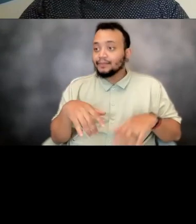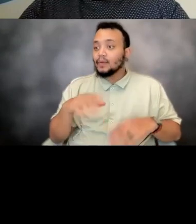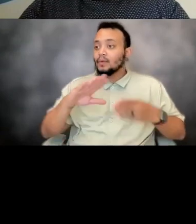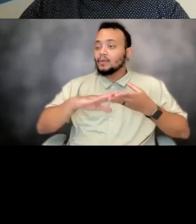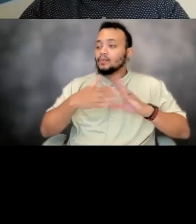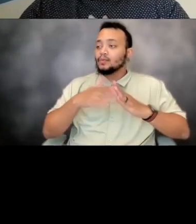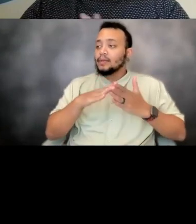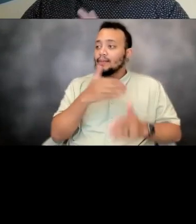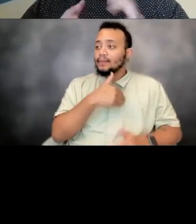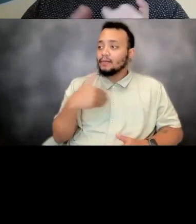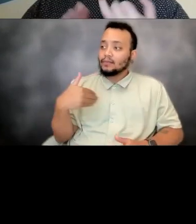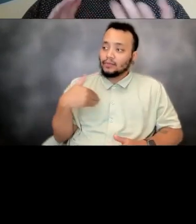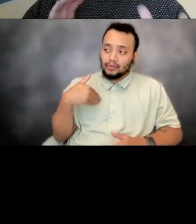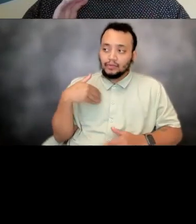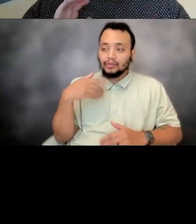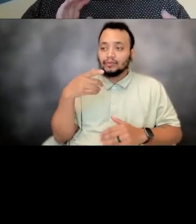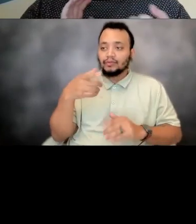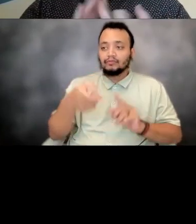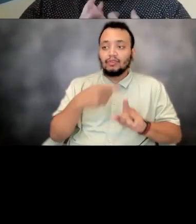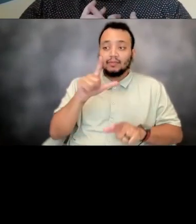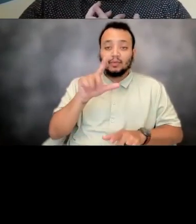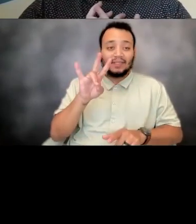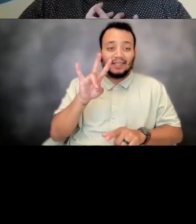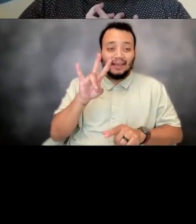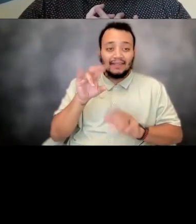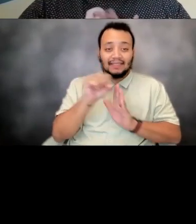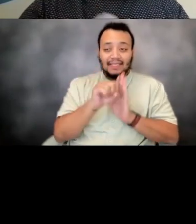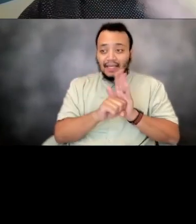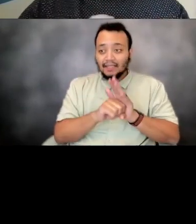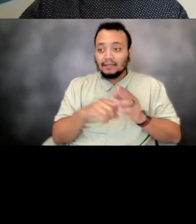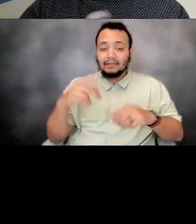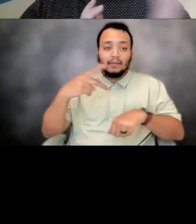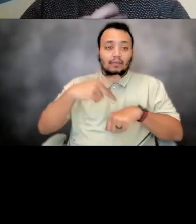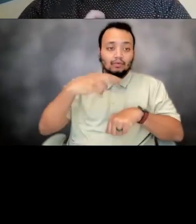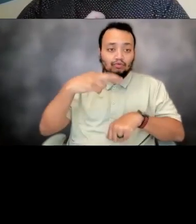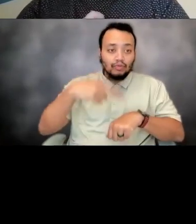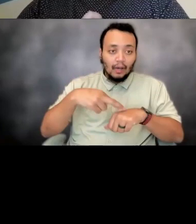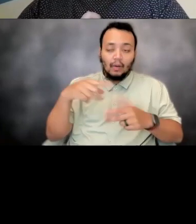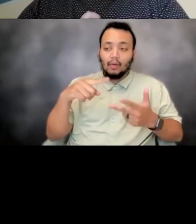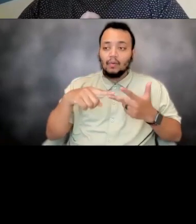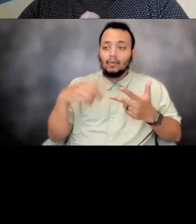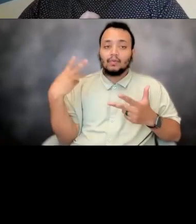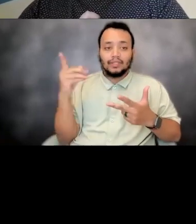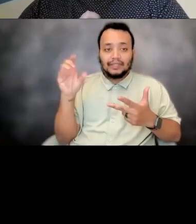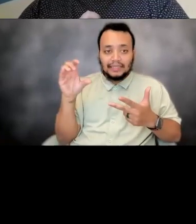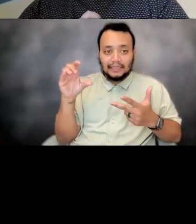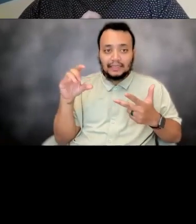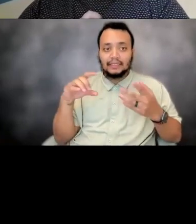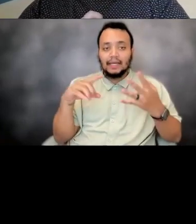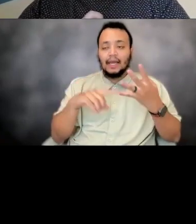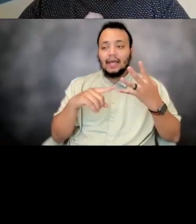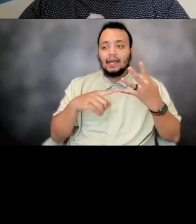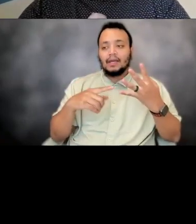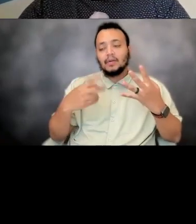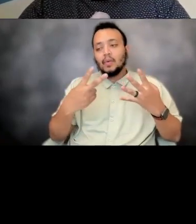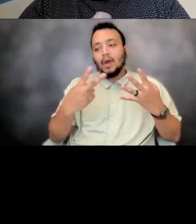27 different states, Puerto Rico and Washington, D.C. as well as one or two people from Canada.